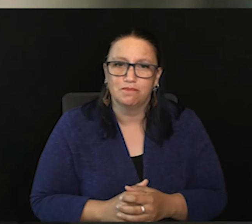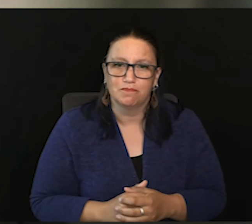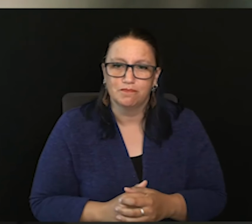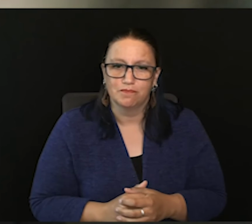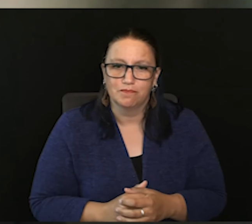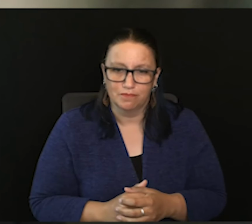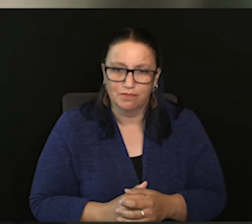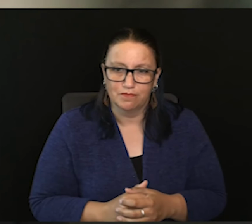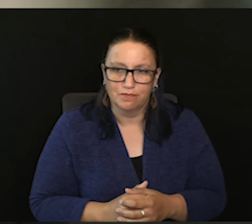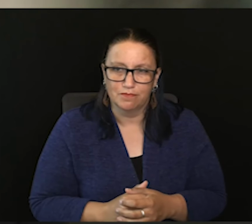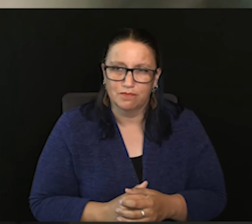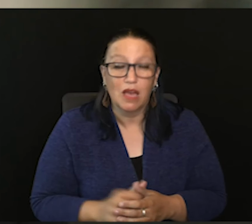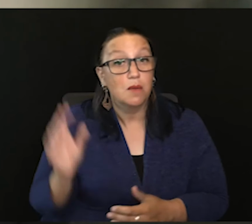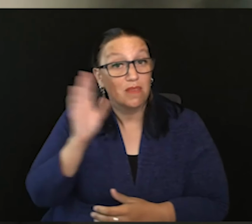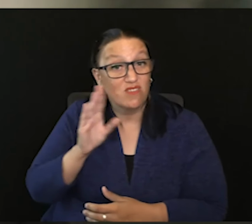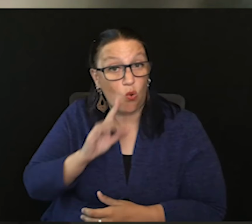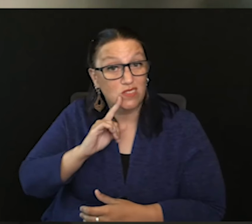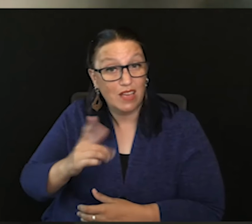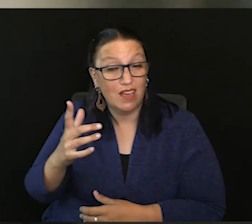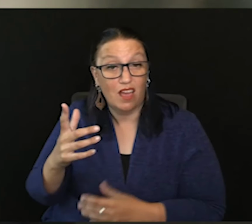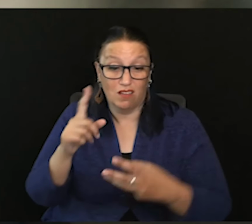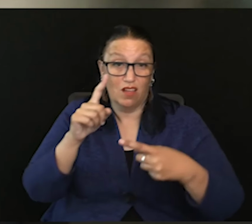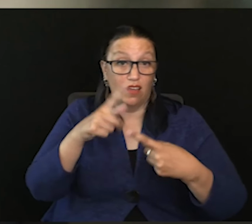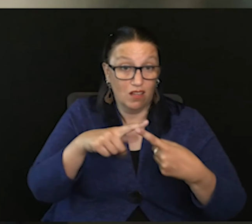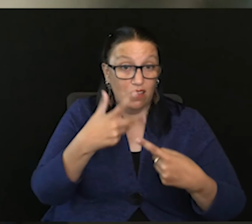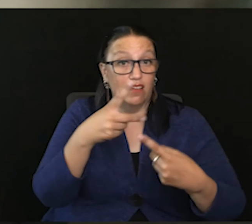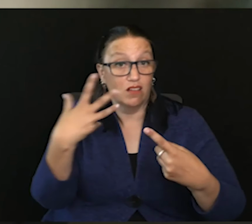And that's common sense, given that they have additional capacity.